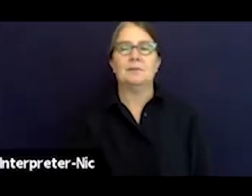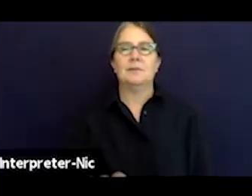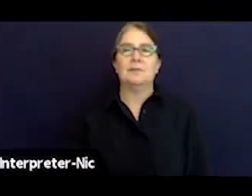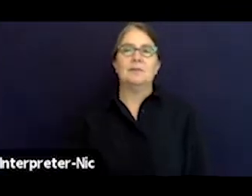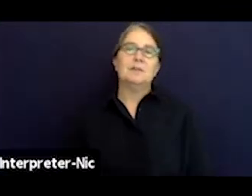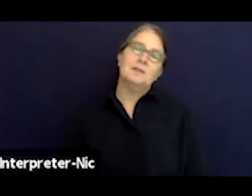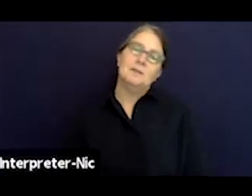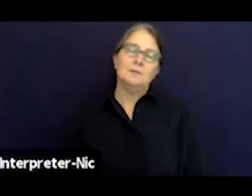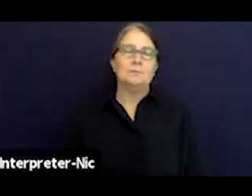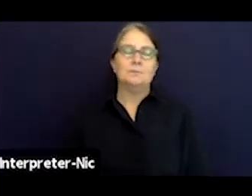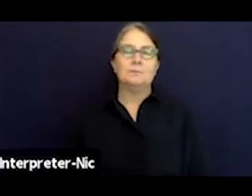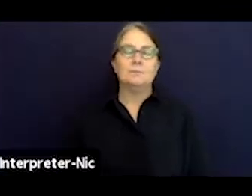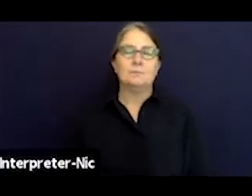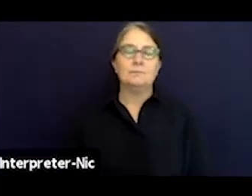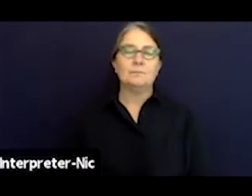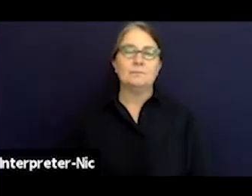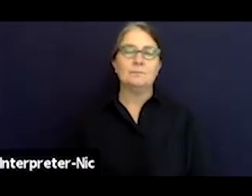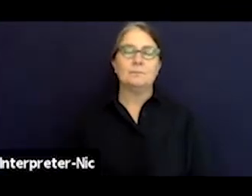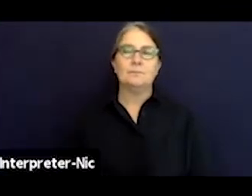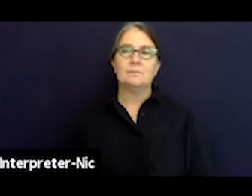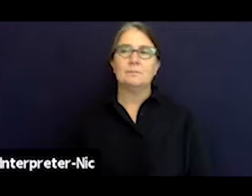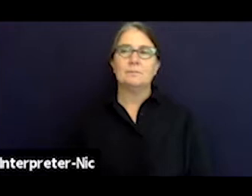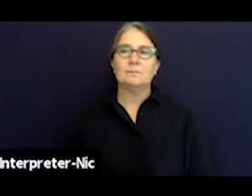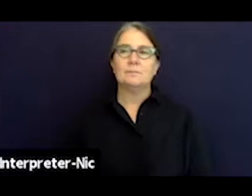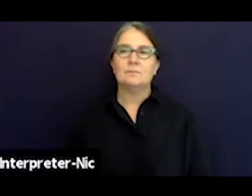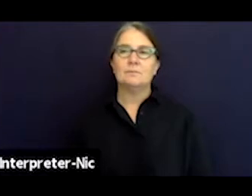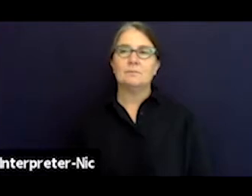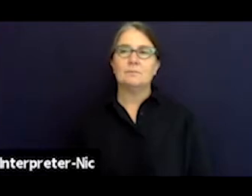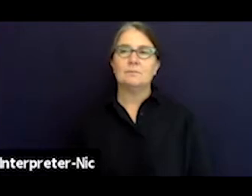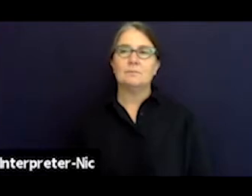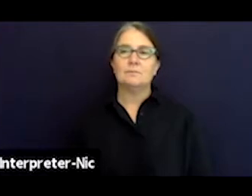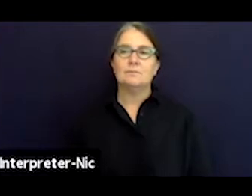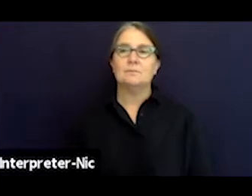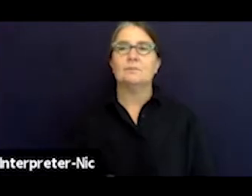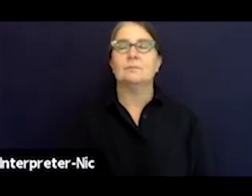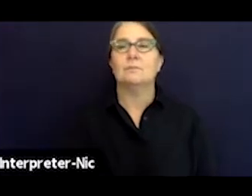and Reach Everyone, Teach Everyone Universal Design for Higher Education.